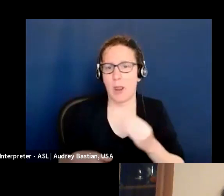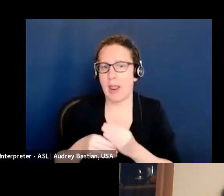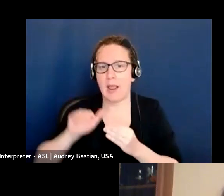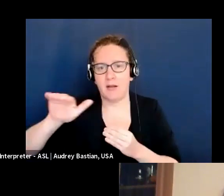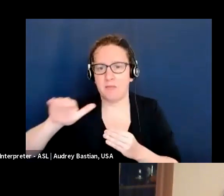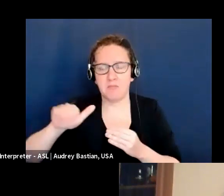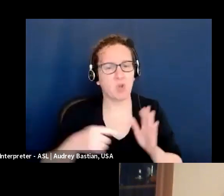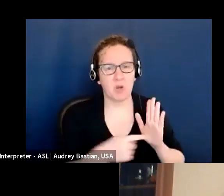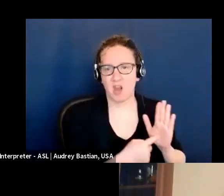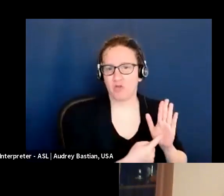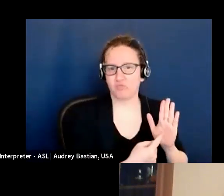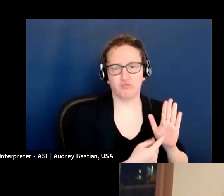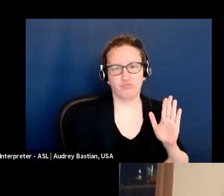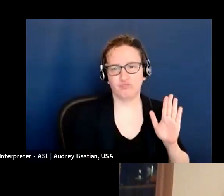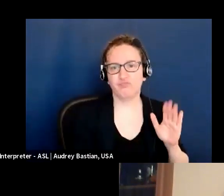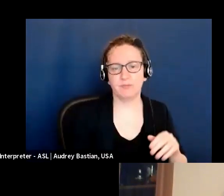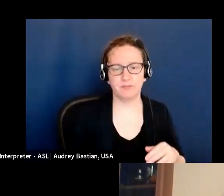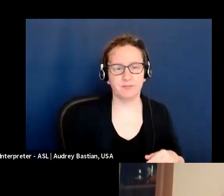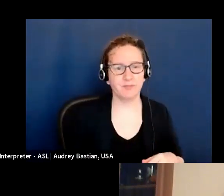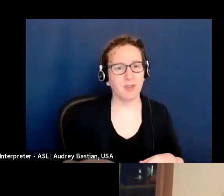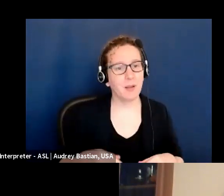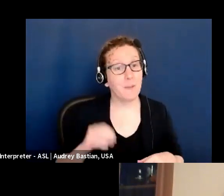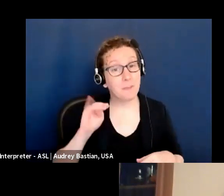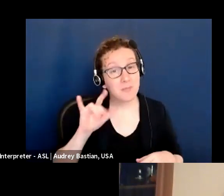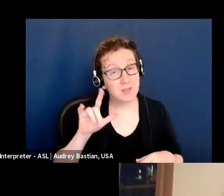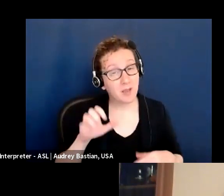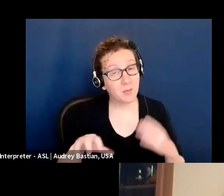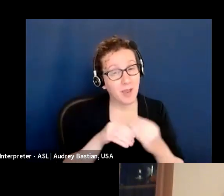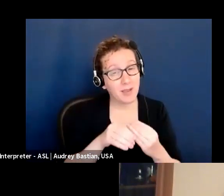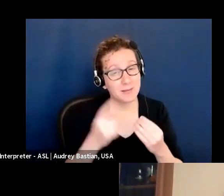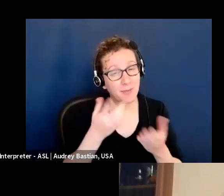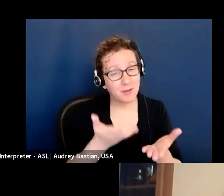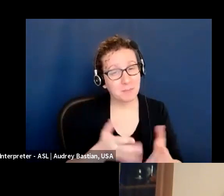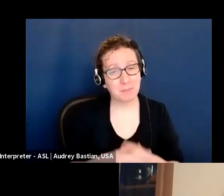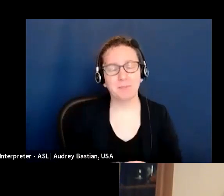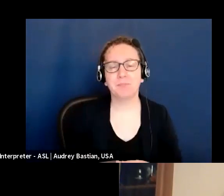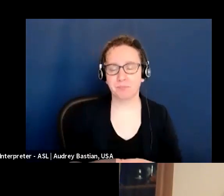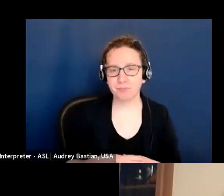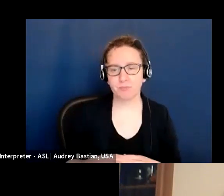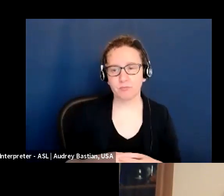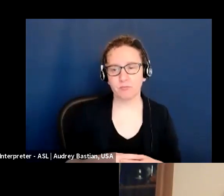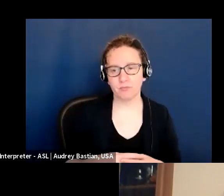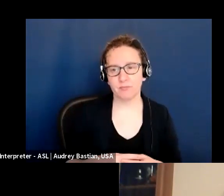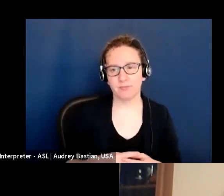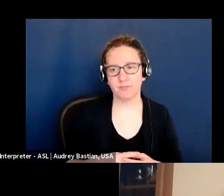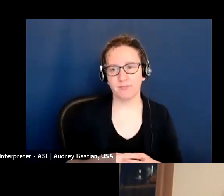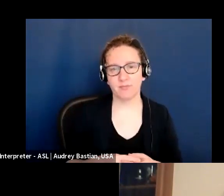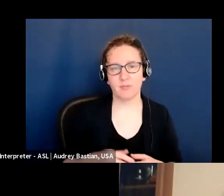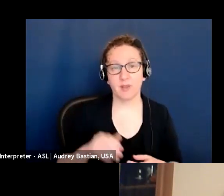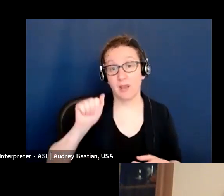hear. Michelle, would you like to add anything? >> MICHELLE SHE: Yes. So in AFS, they all had